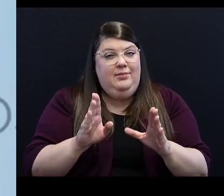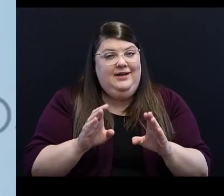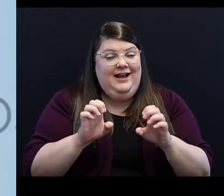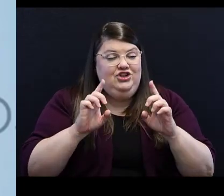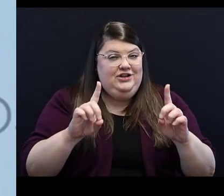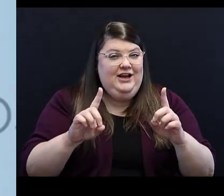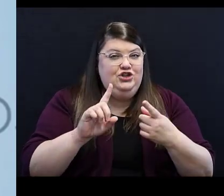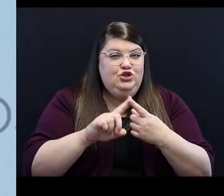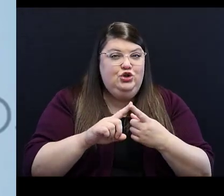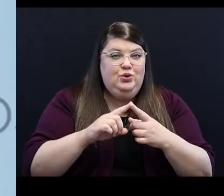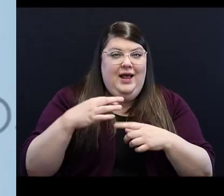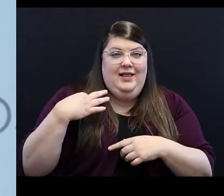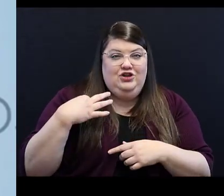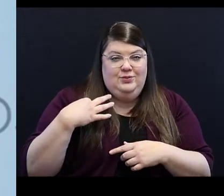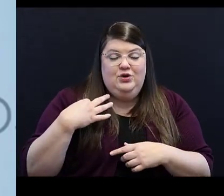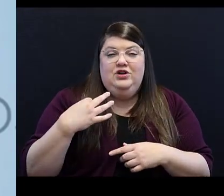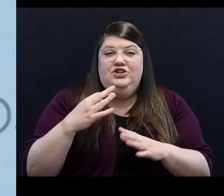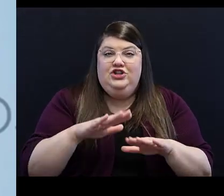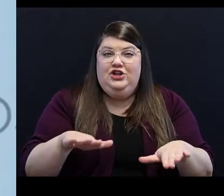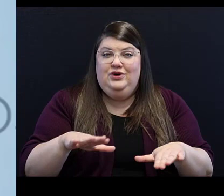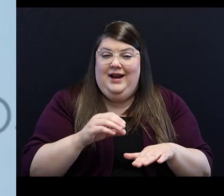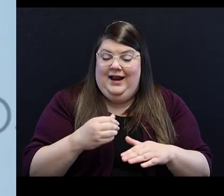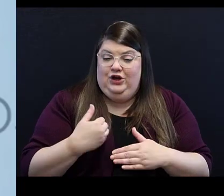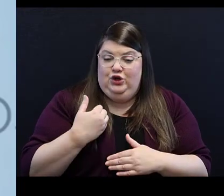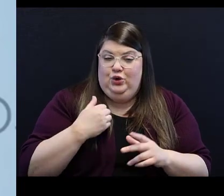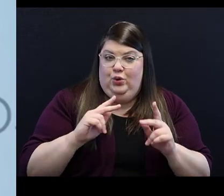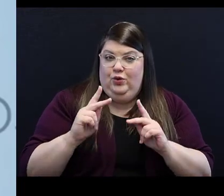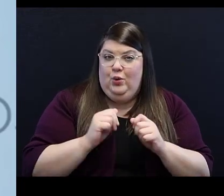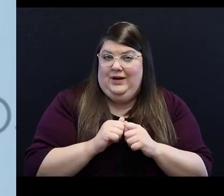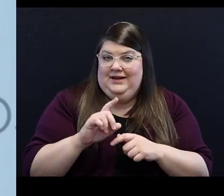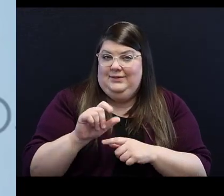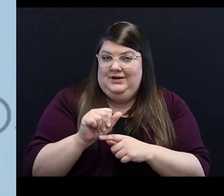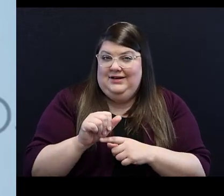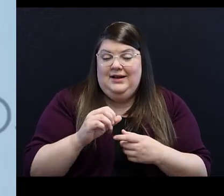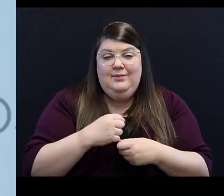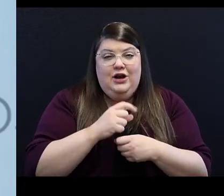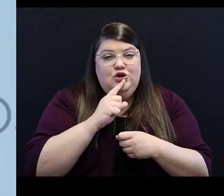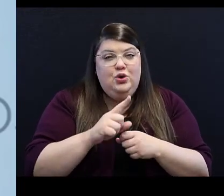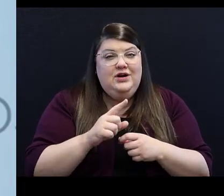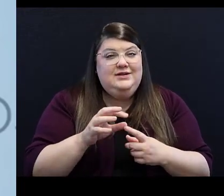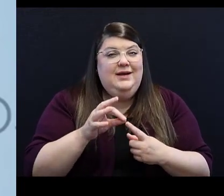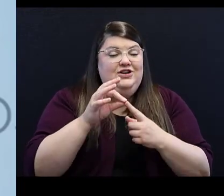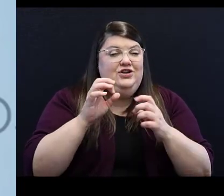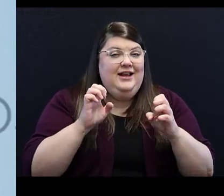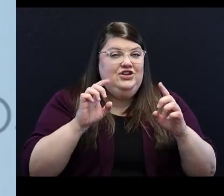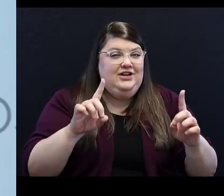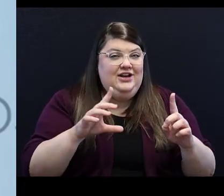children and youth with disabilities and ensures that special education and related services